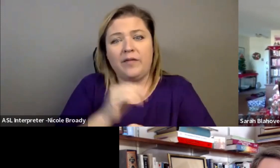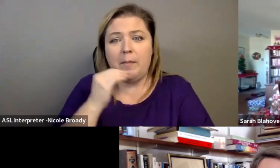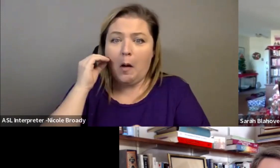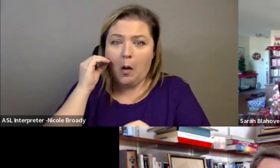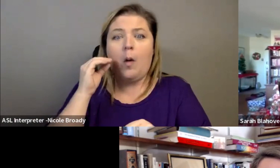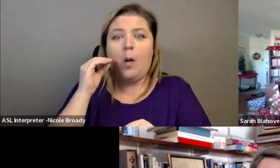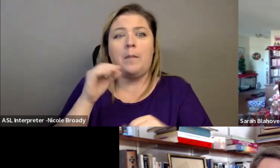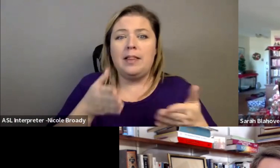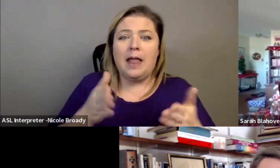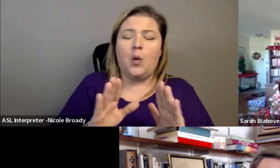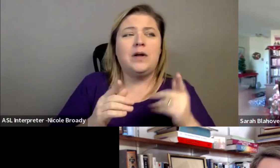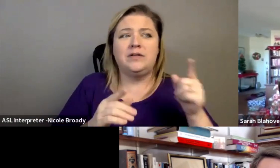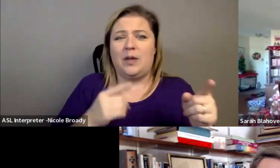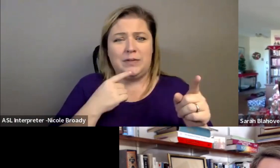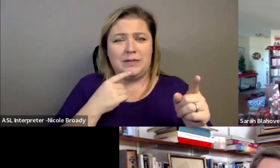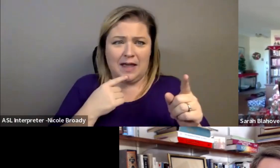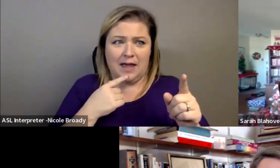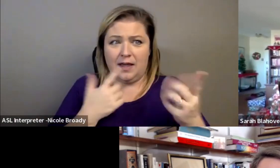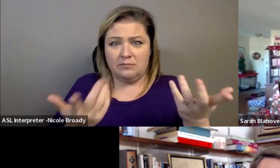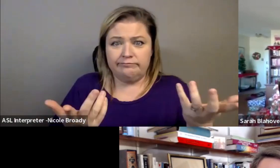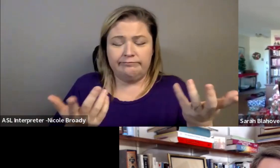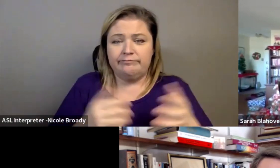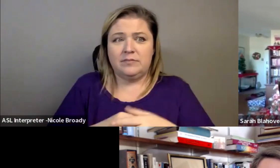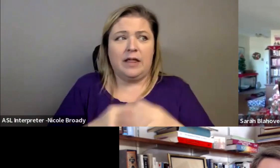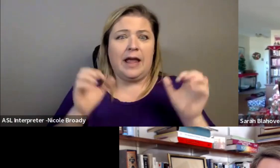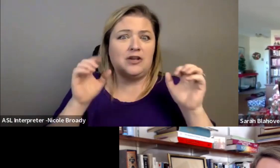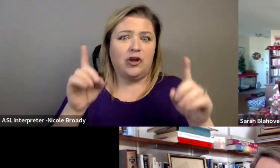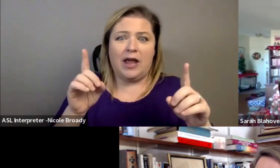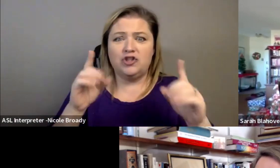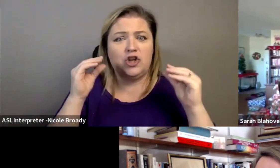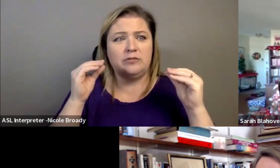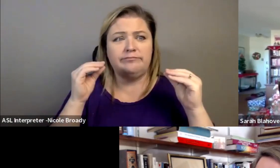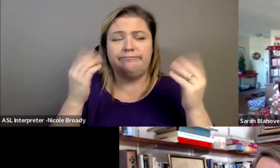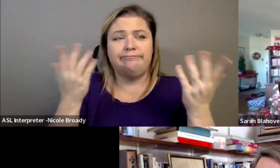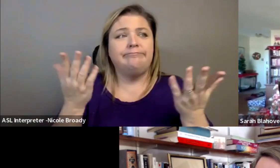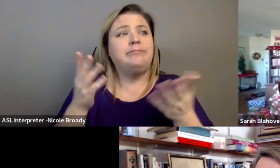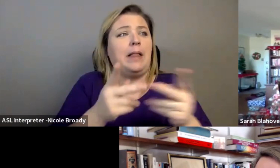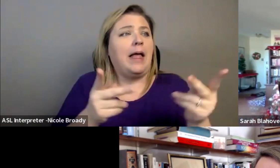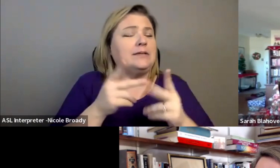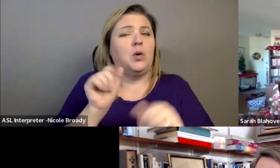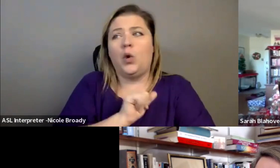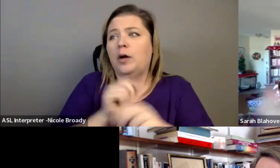education, institutions, and workplaces that you can't work